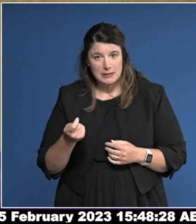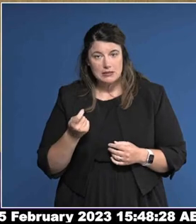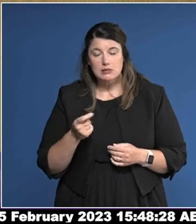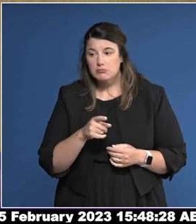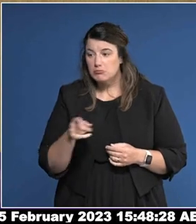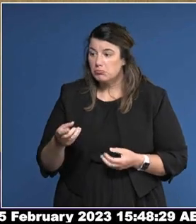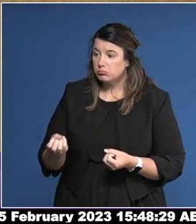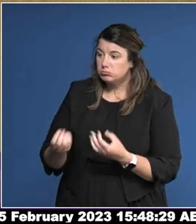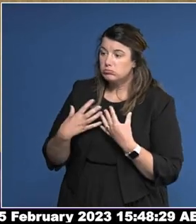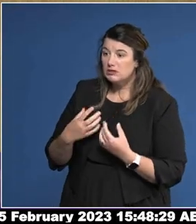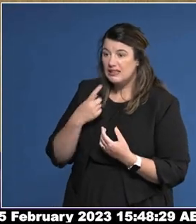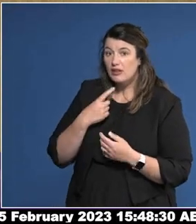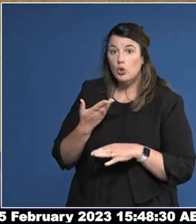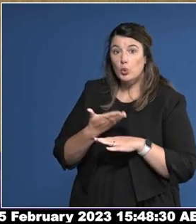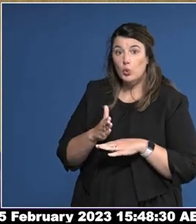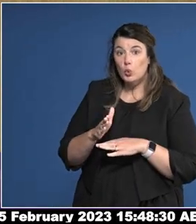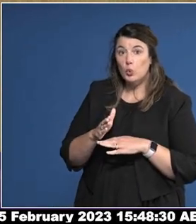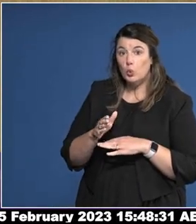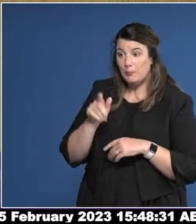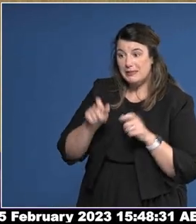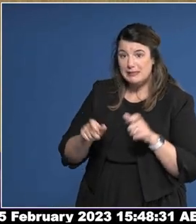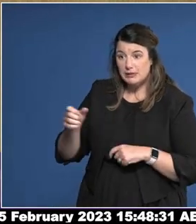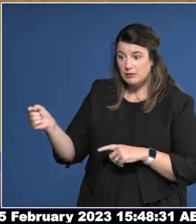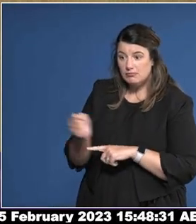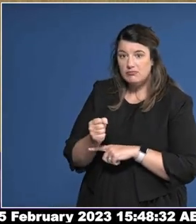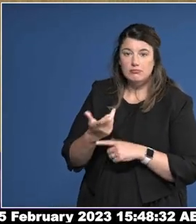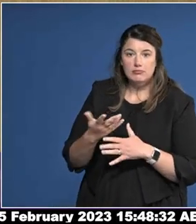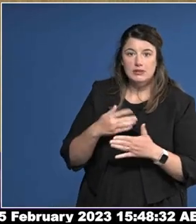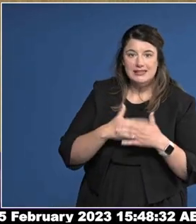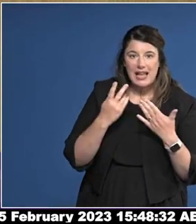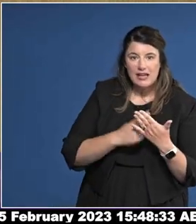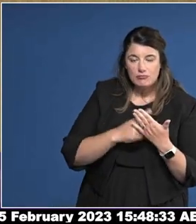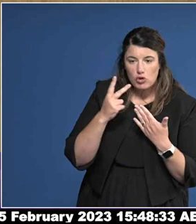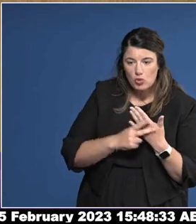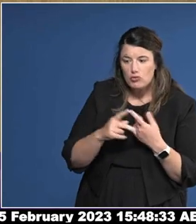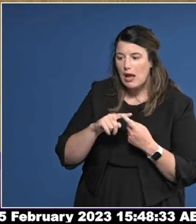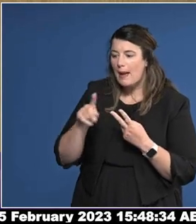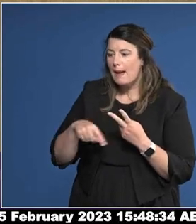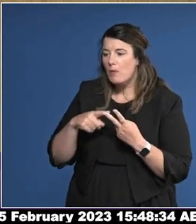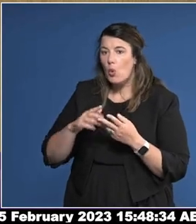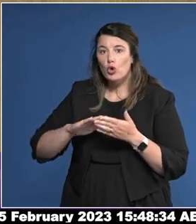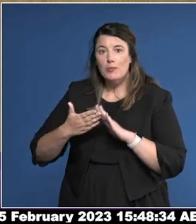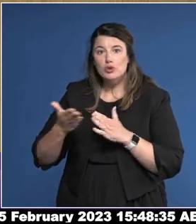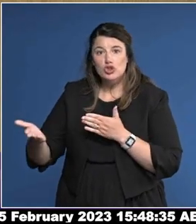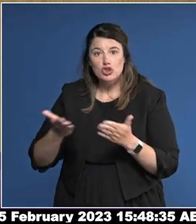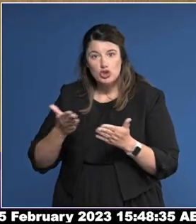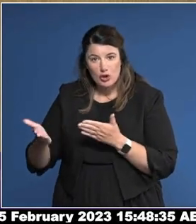participants into different services, day services or community engagement, who would, as a standard, have a service agreement.